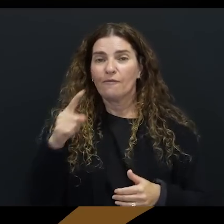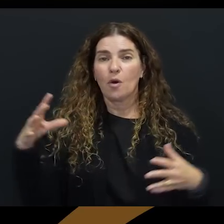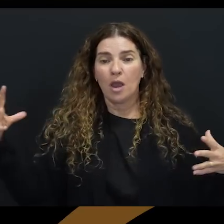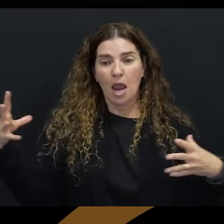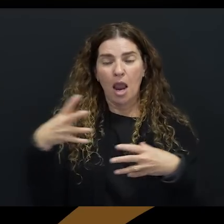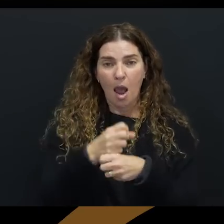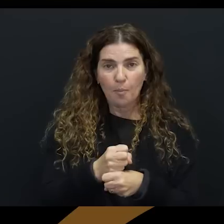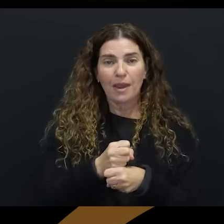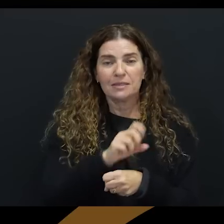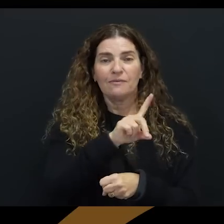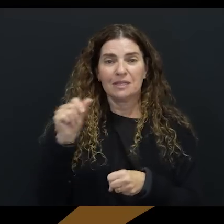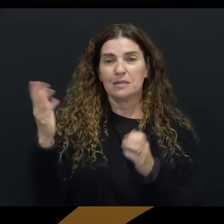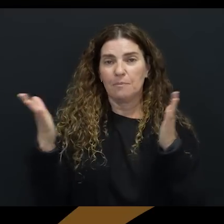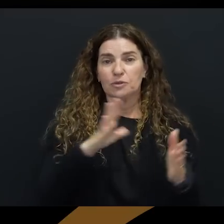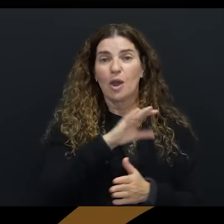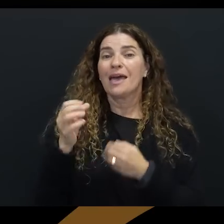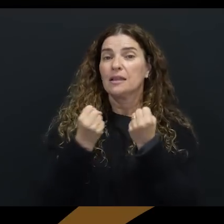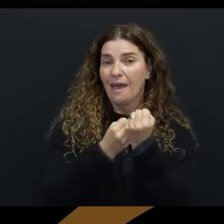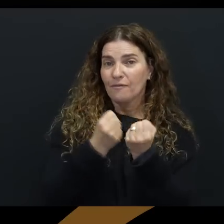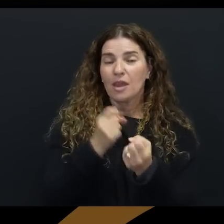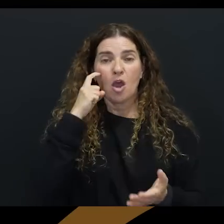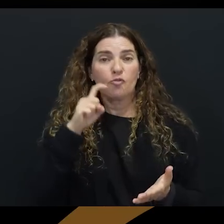for Comprehensive Disability Services and Advocacy,